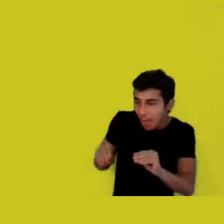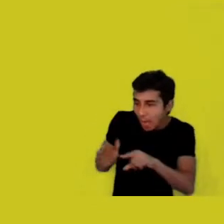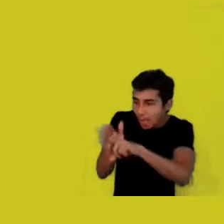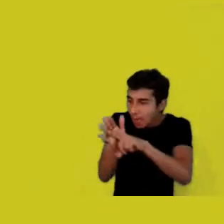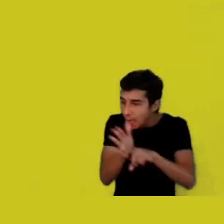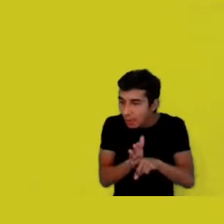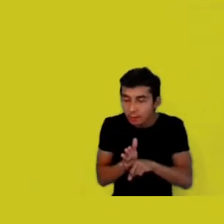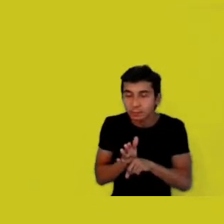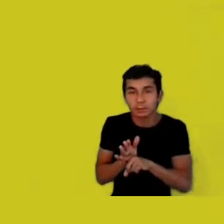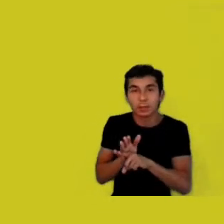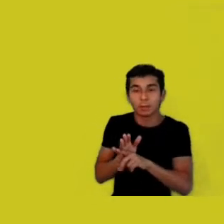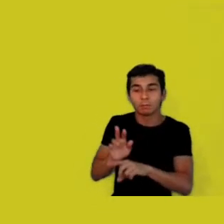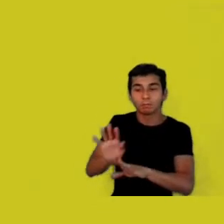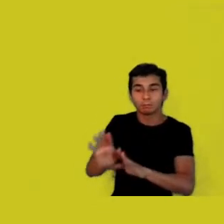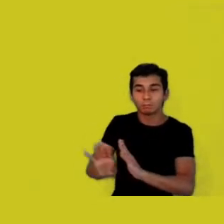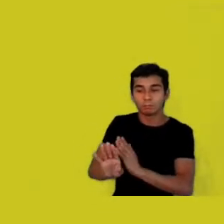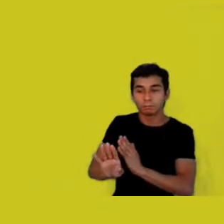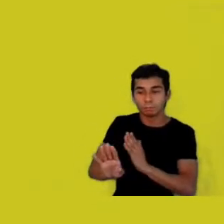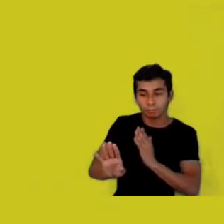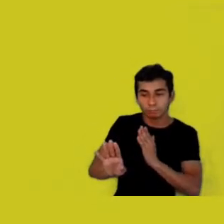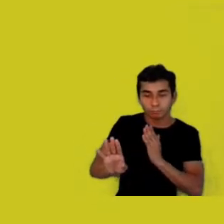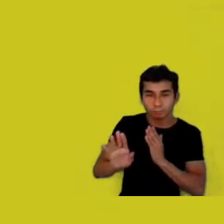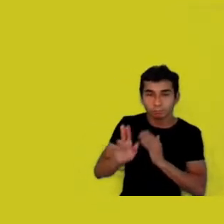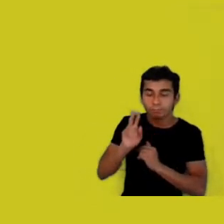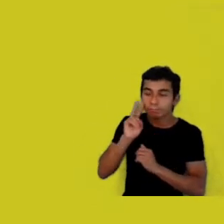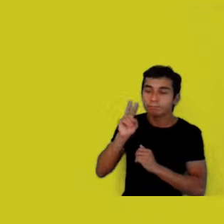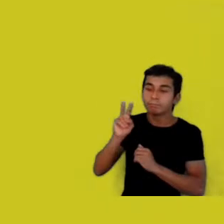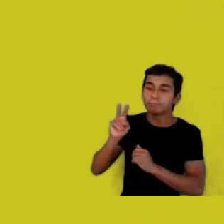Without the circle, there is no acting position.